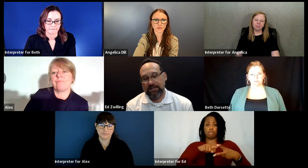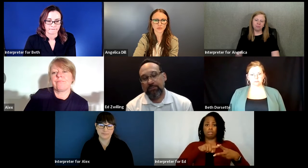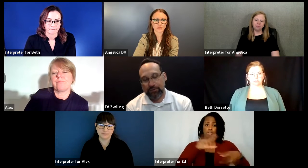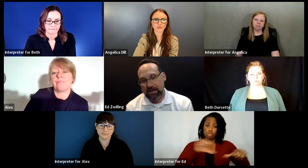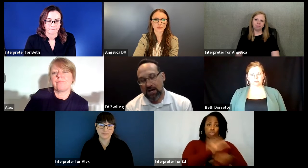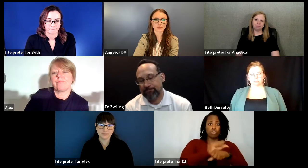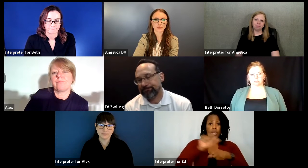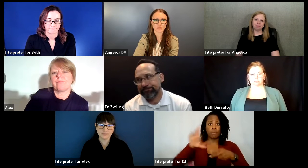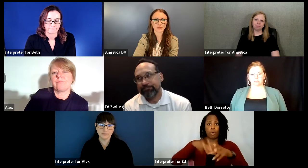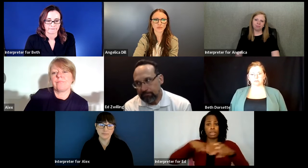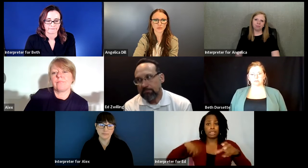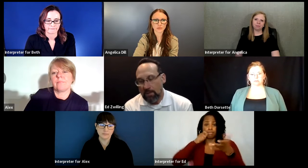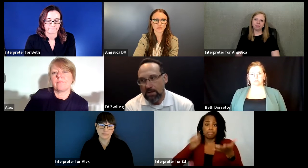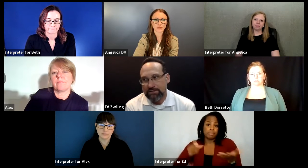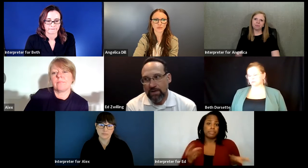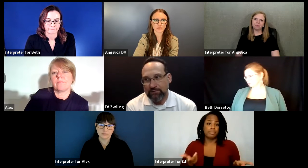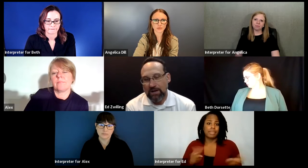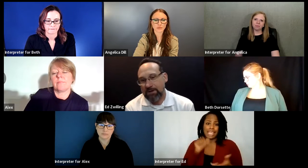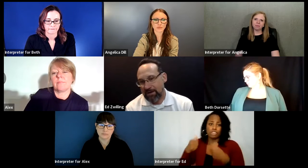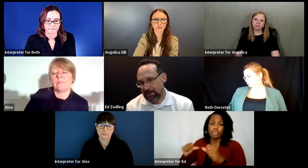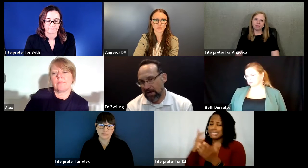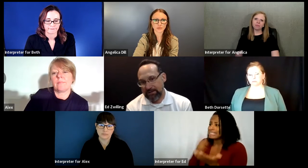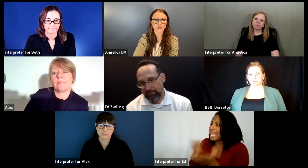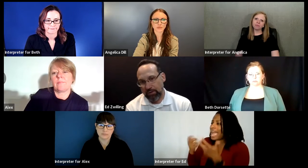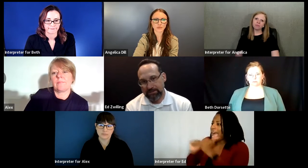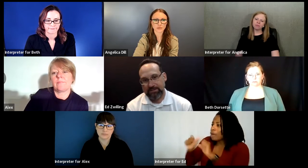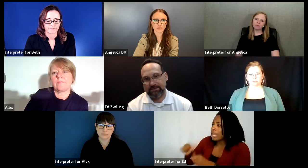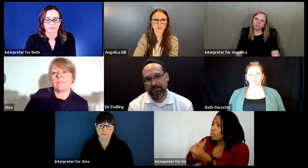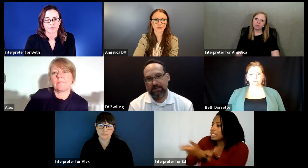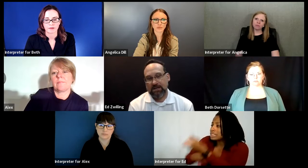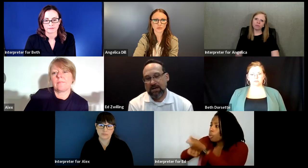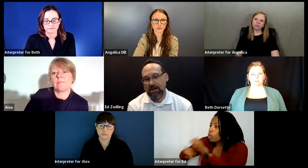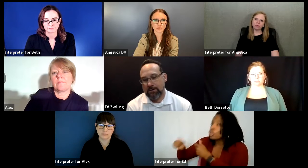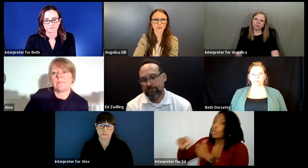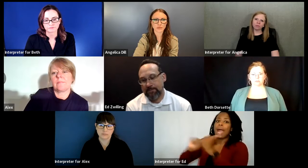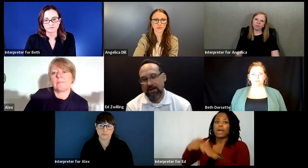Or to keep your job. So that's what I mean by the interactive process.